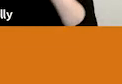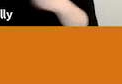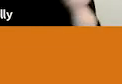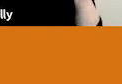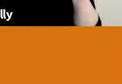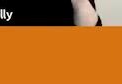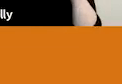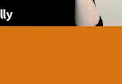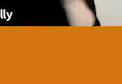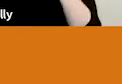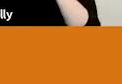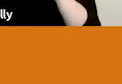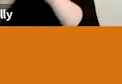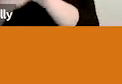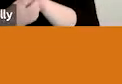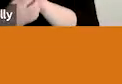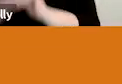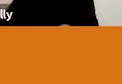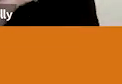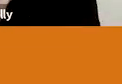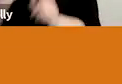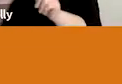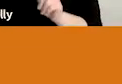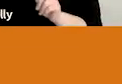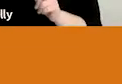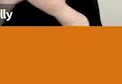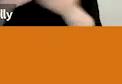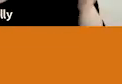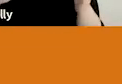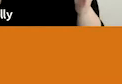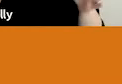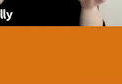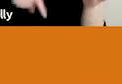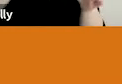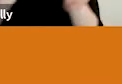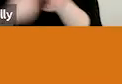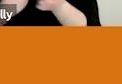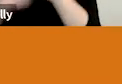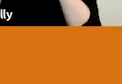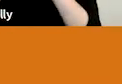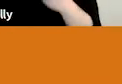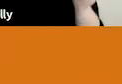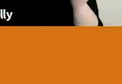visuals, 65 percent of the population are visual learners so we always recommend that individuals